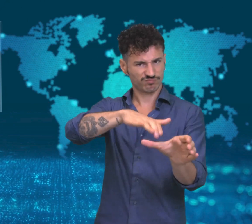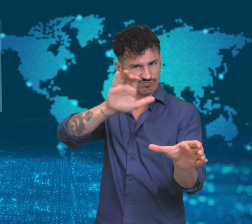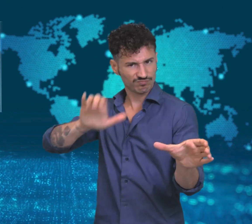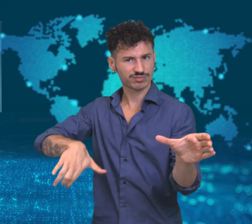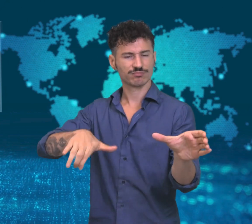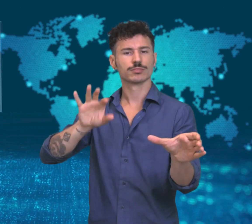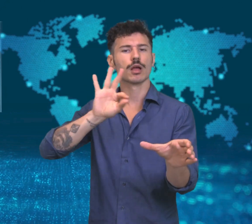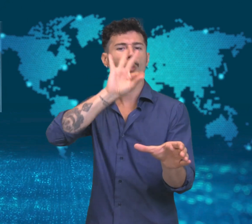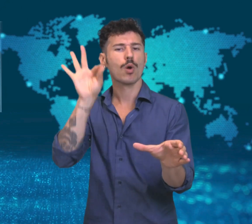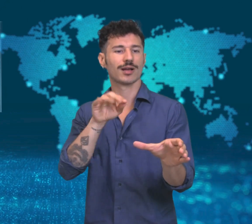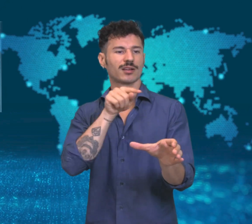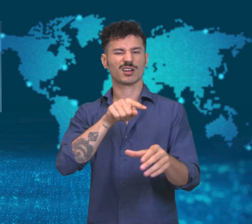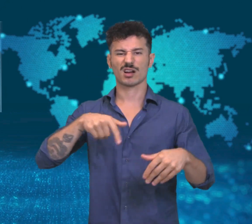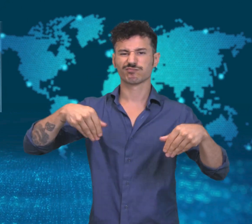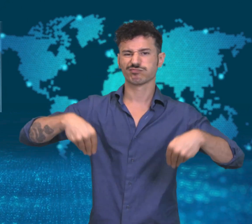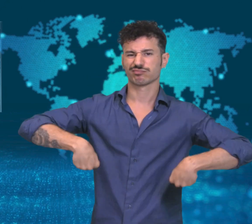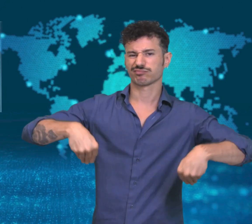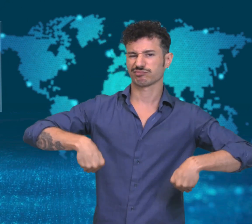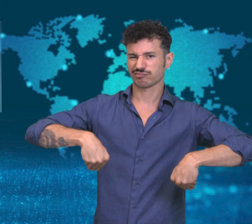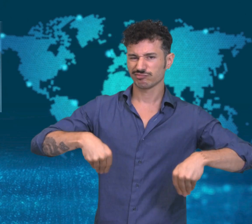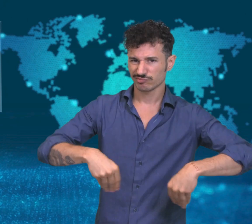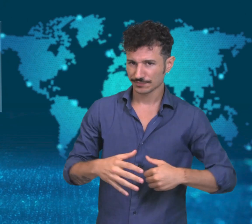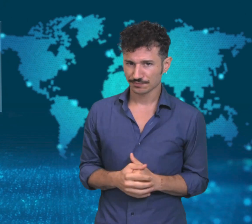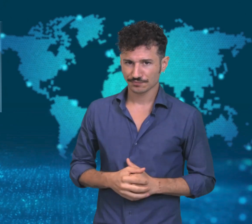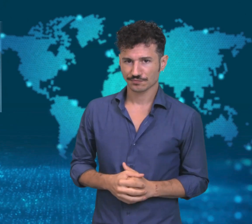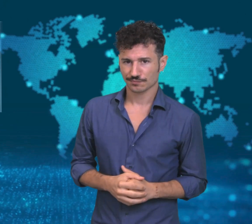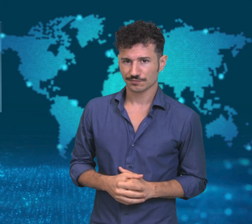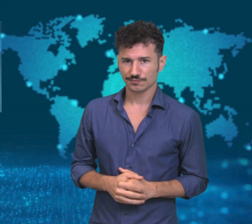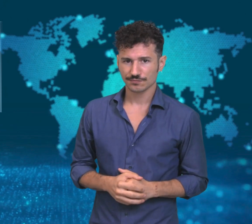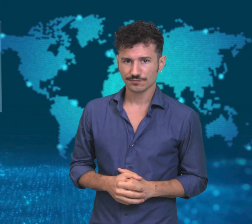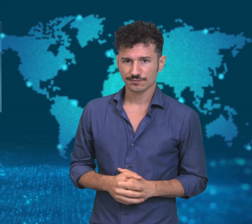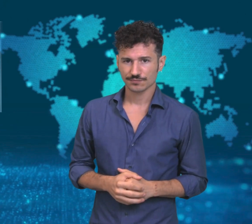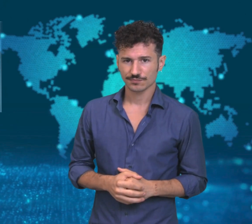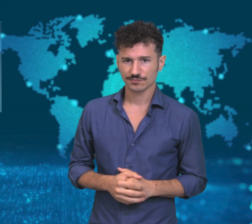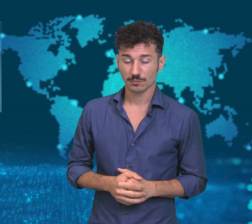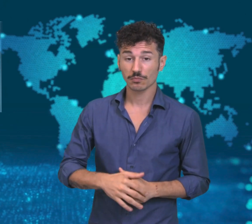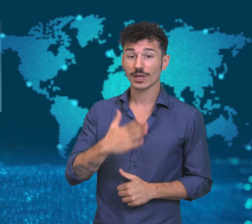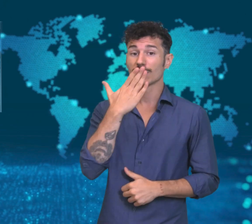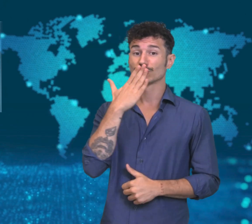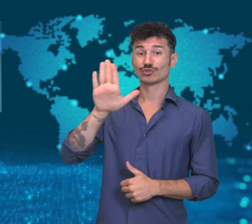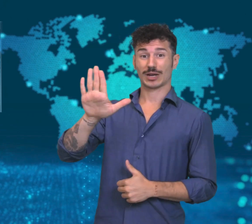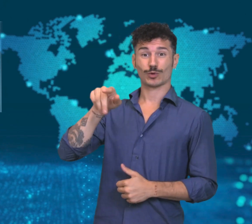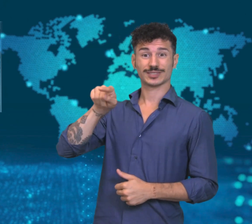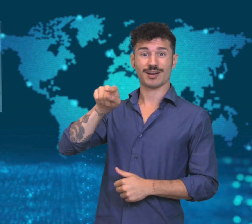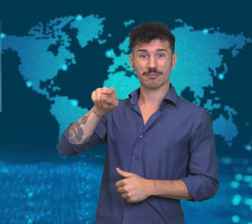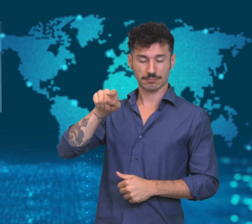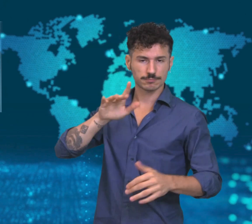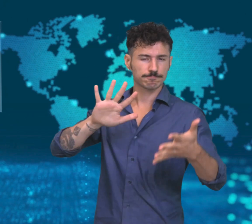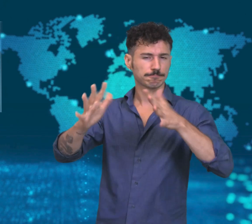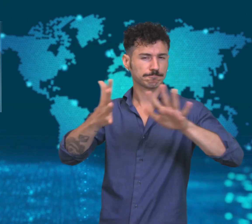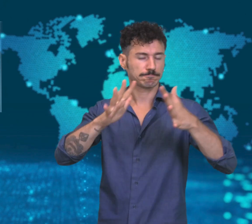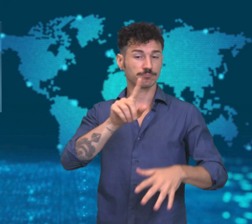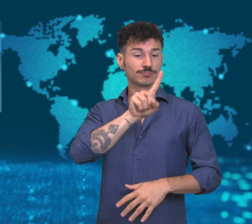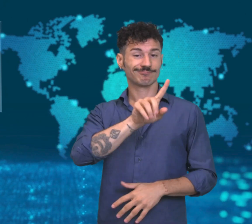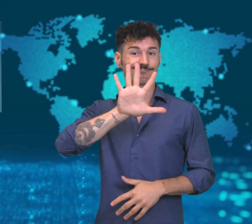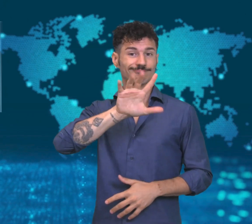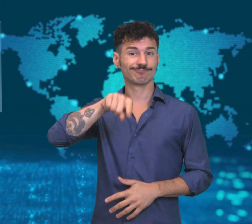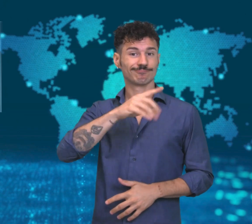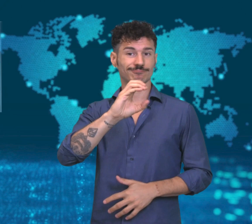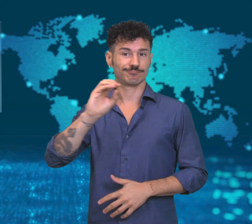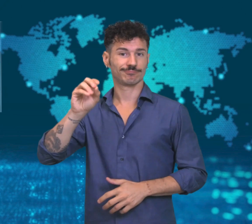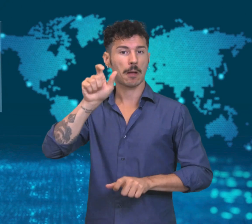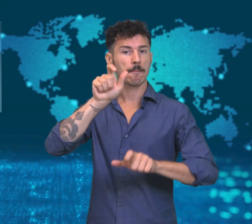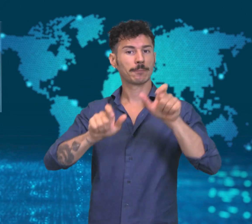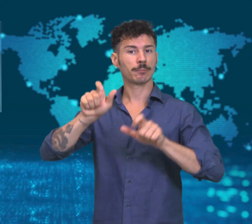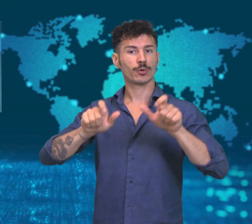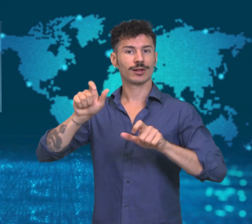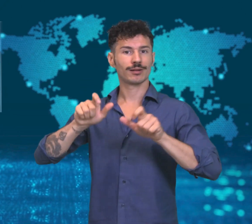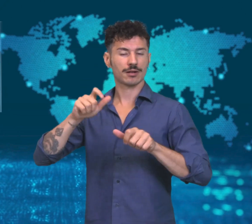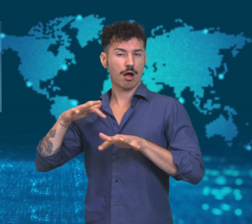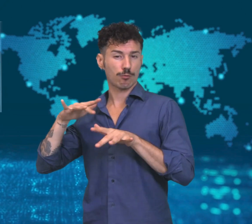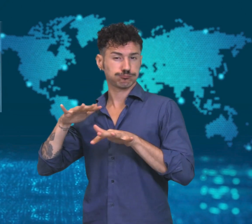demanding the resignation of the Prime Minister who they accuse of corruption.